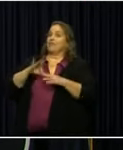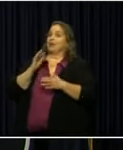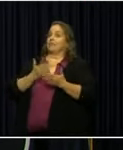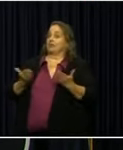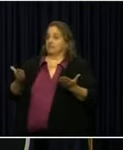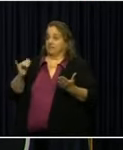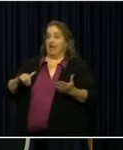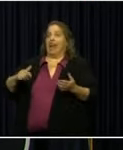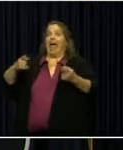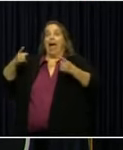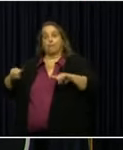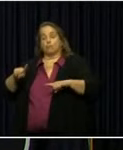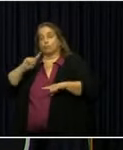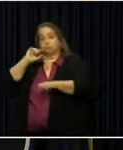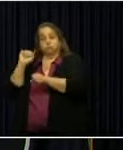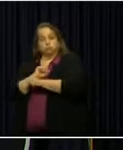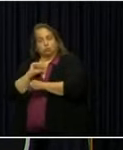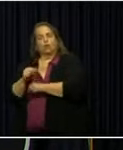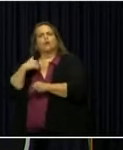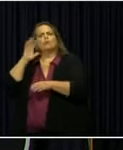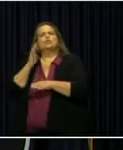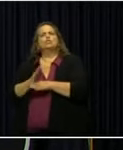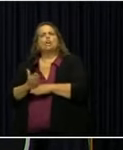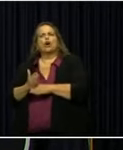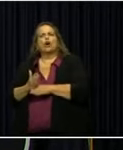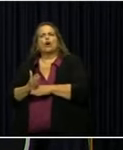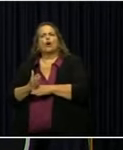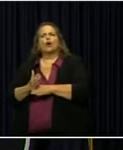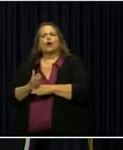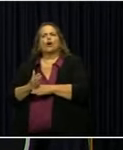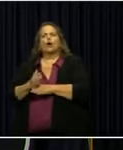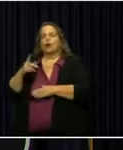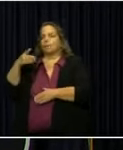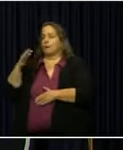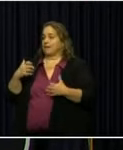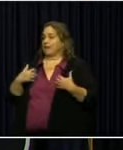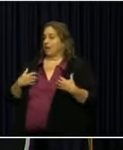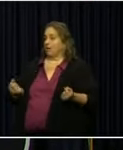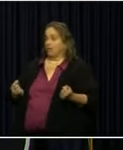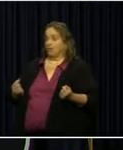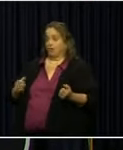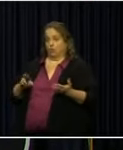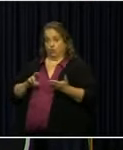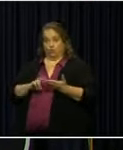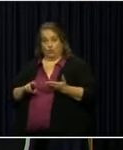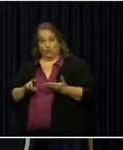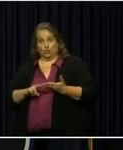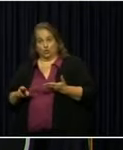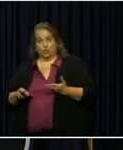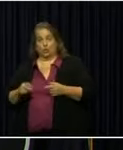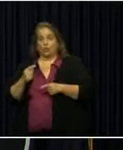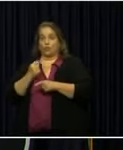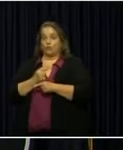I THINK THAT IF THERE IS NOT A VACCINE BY THIS TIME NEXT YEAR, FIRST OF ALL, THE WORLD WILL ALREADY BE VERY DIFFERENT